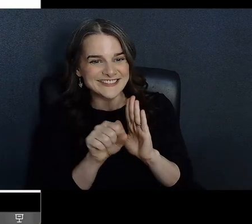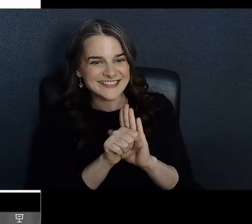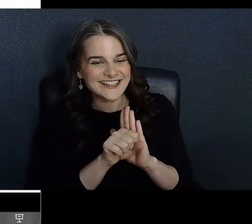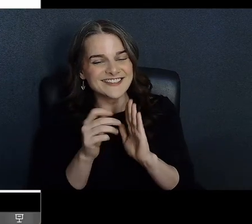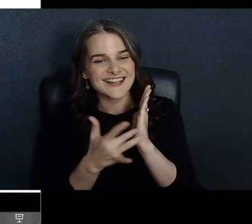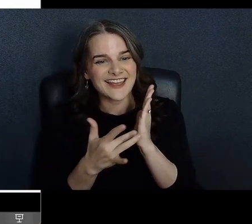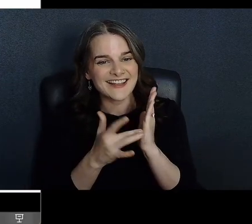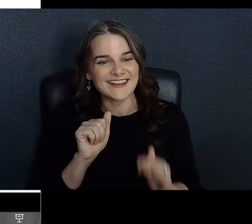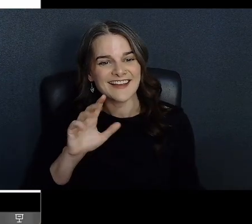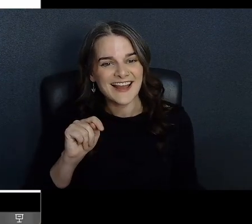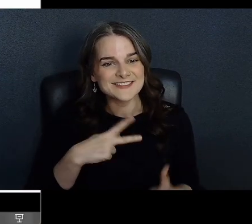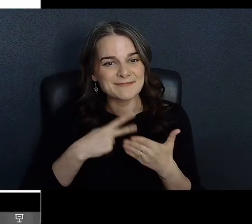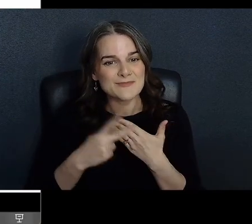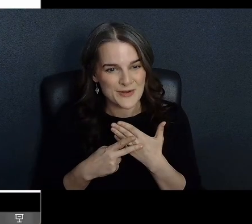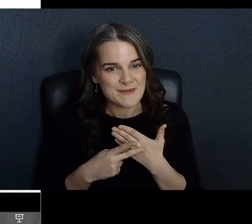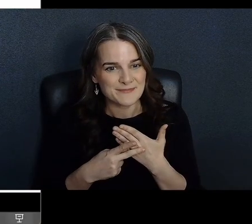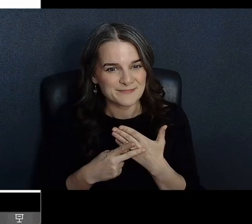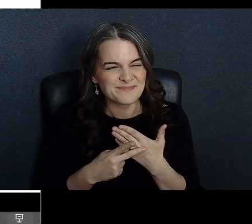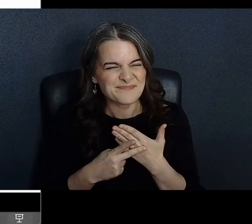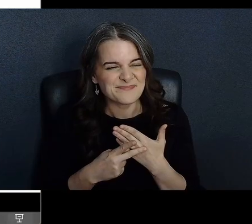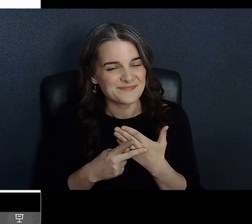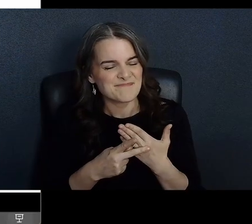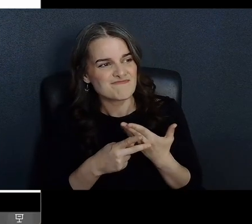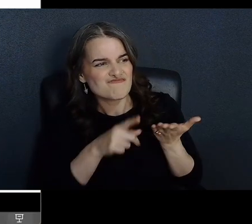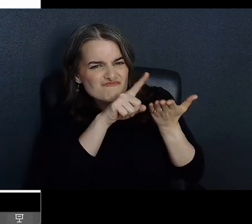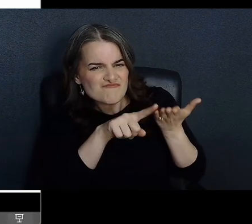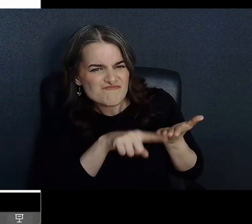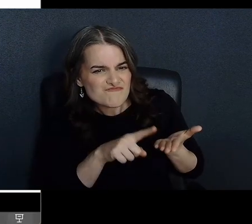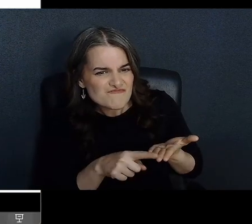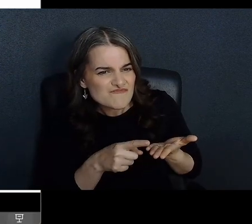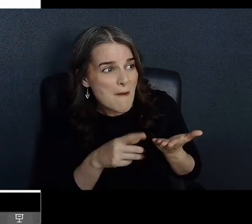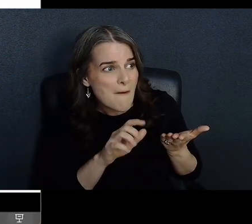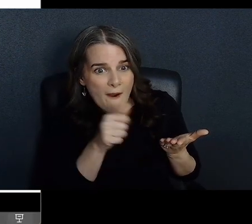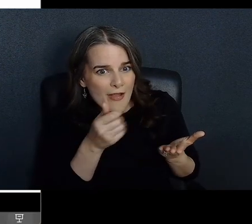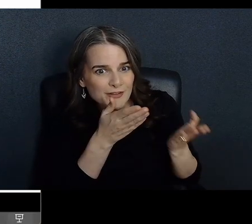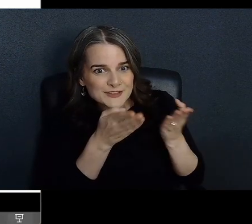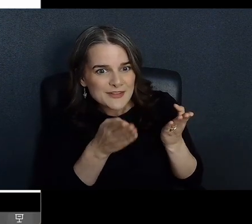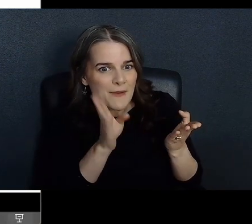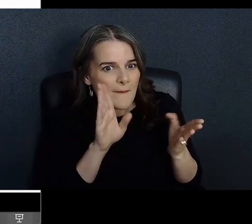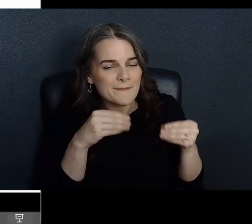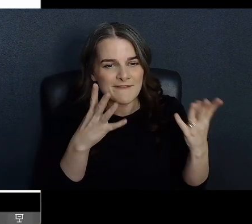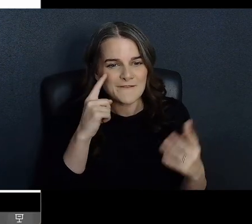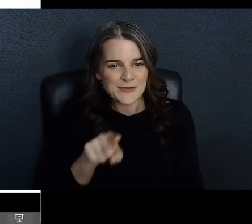and you can follow up with them to find out what other services they provide for you.